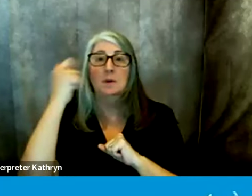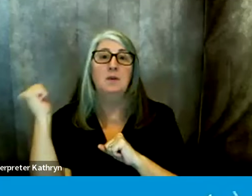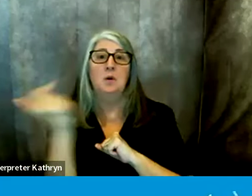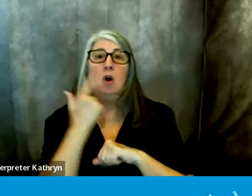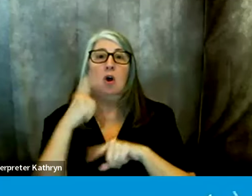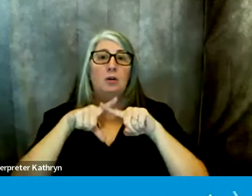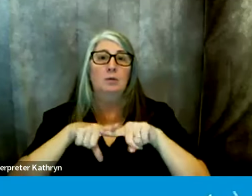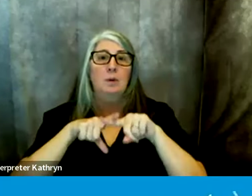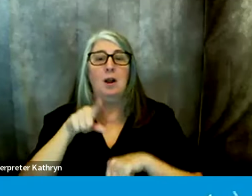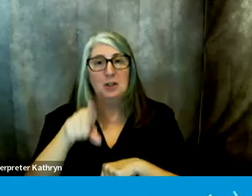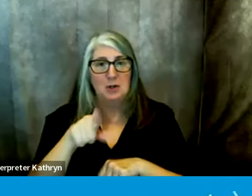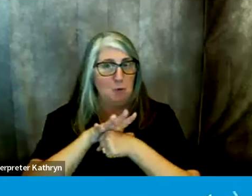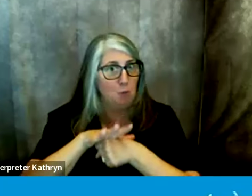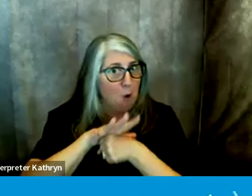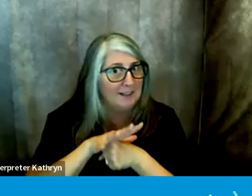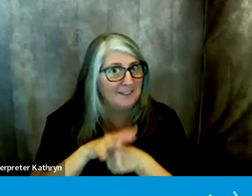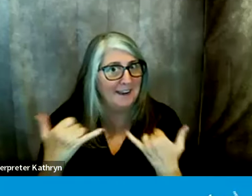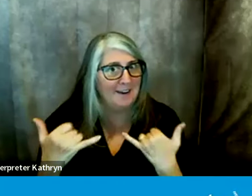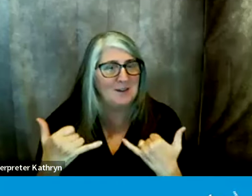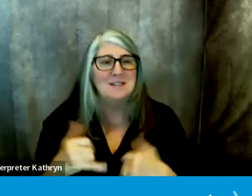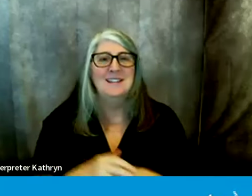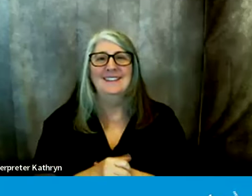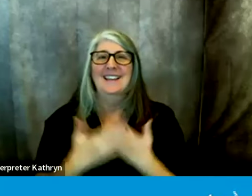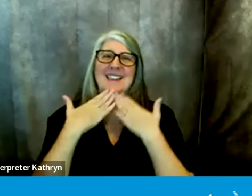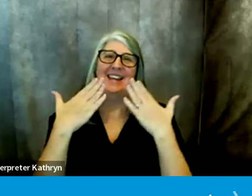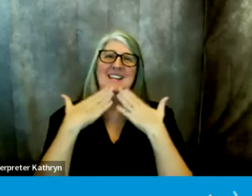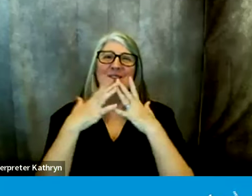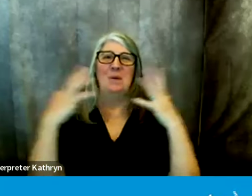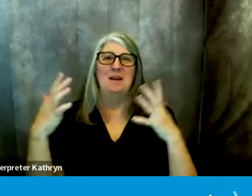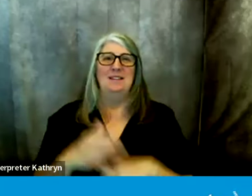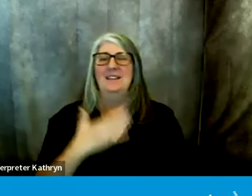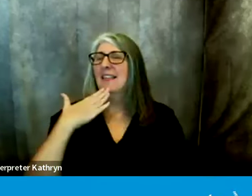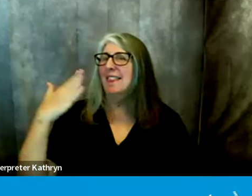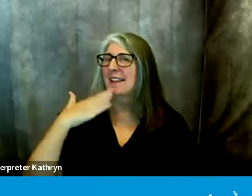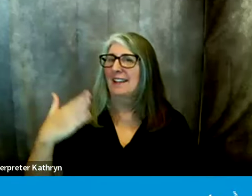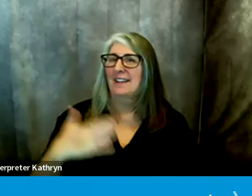The pressure's on now. Alright. Thank you so much. Thank you, Linda, for having us.